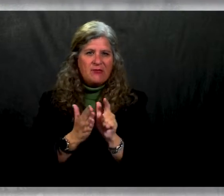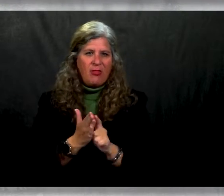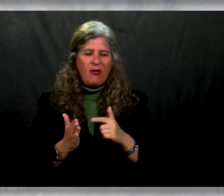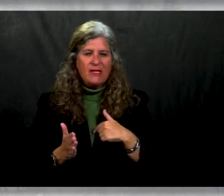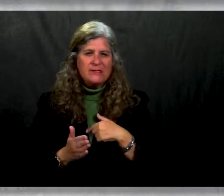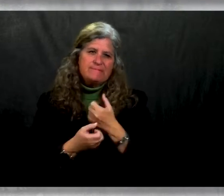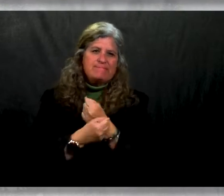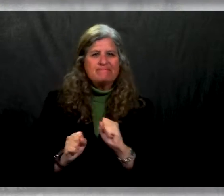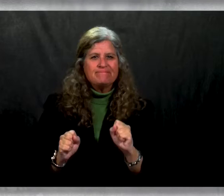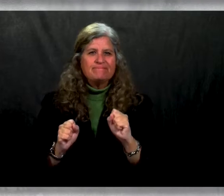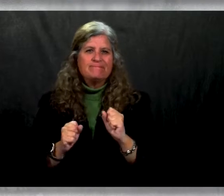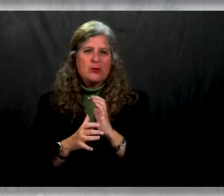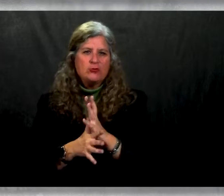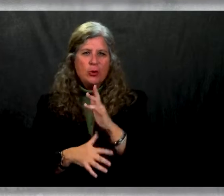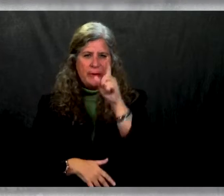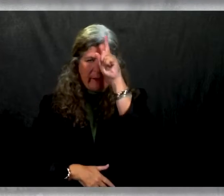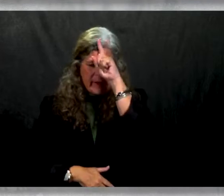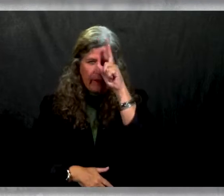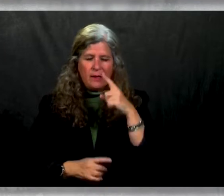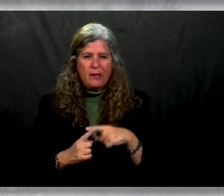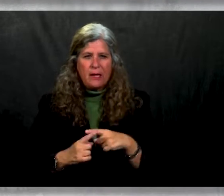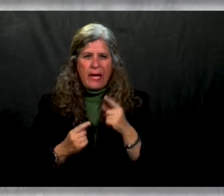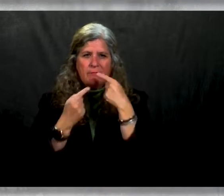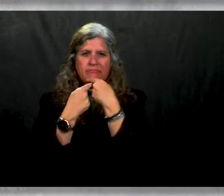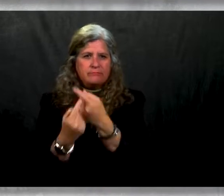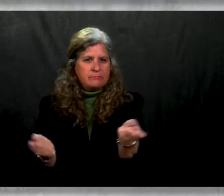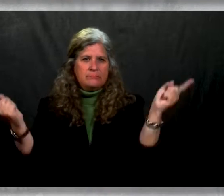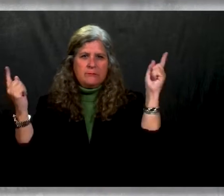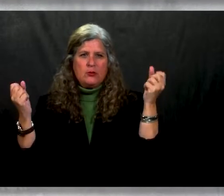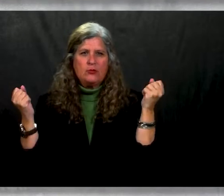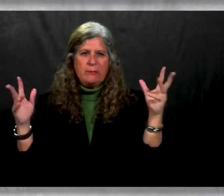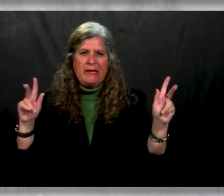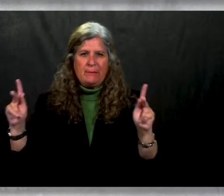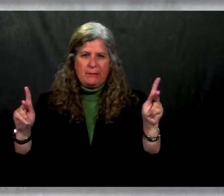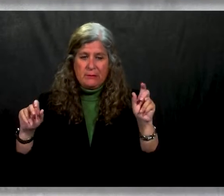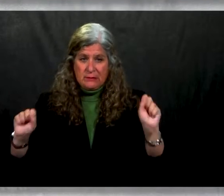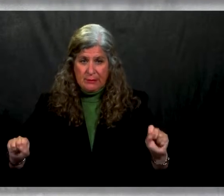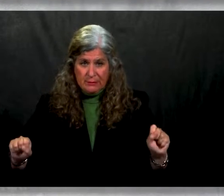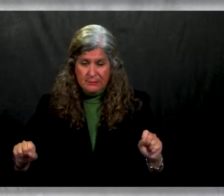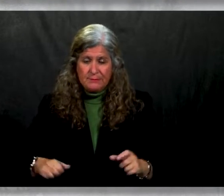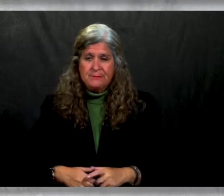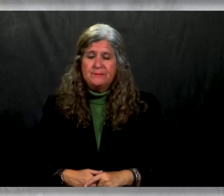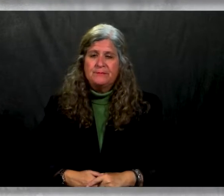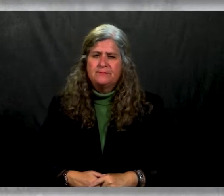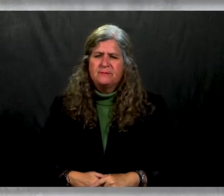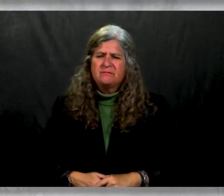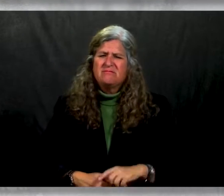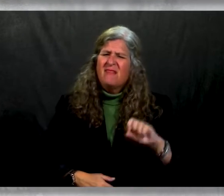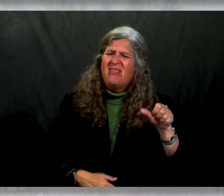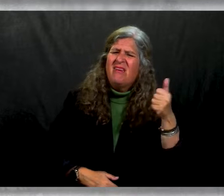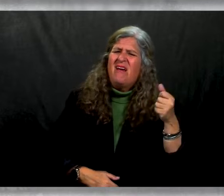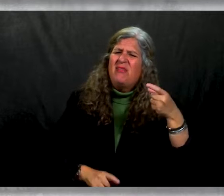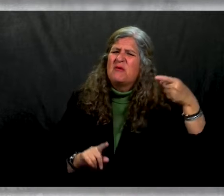and hopefully make them known to the widest possible public. The other thing here is,